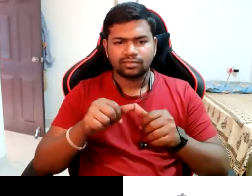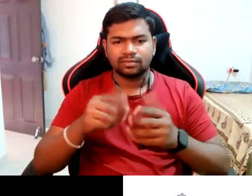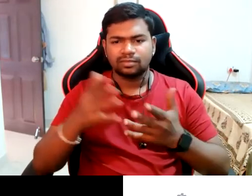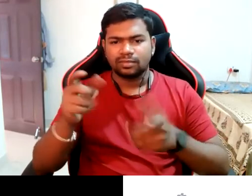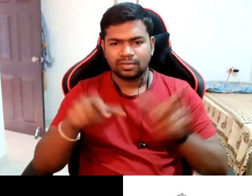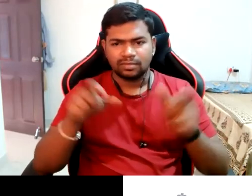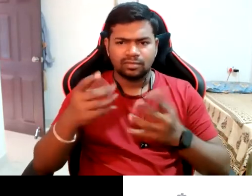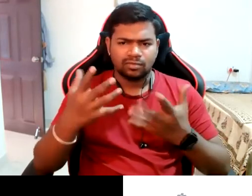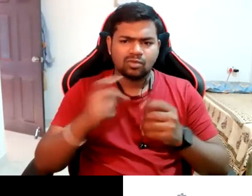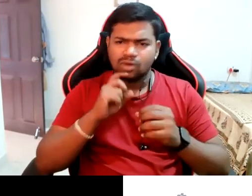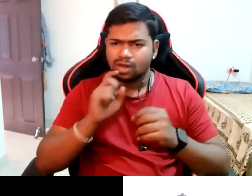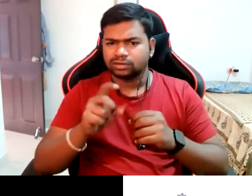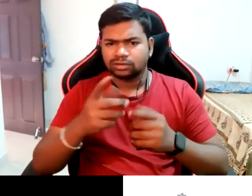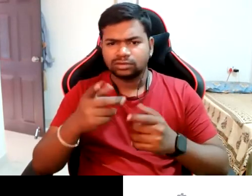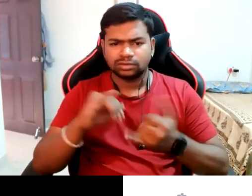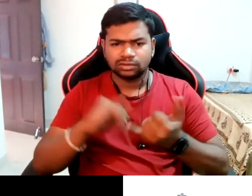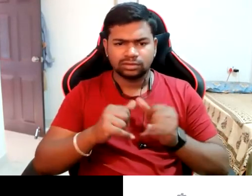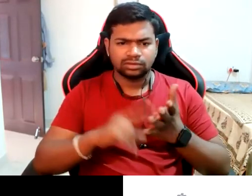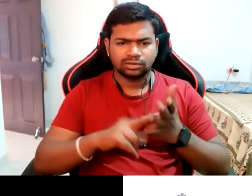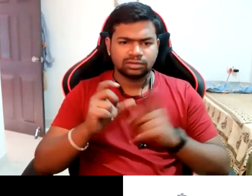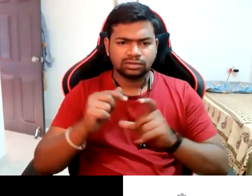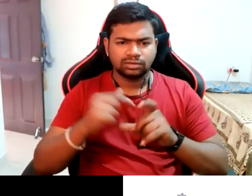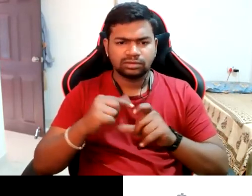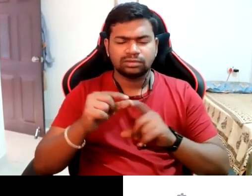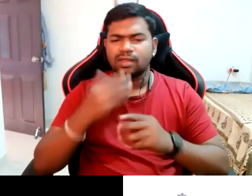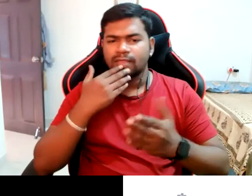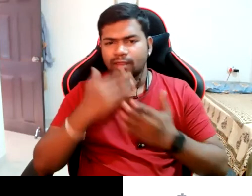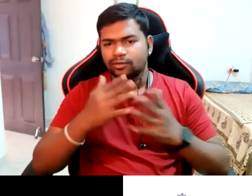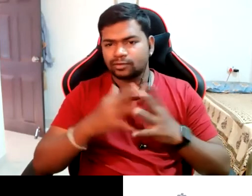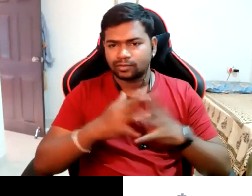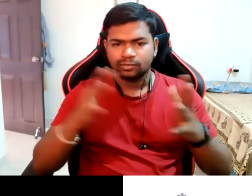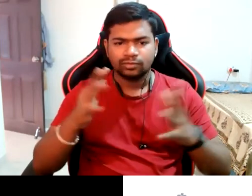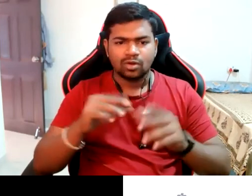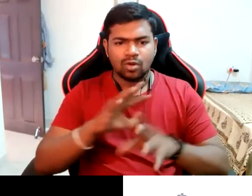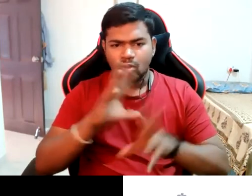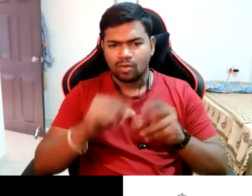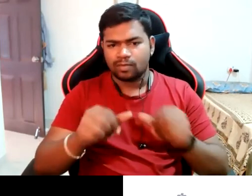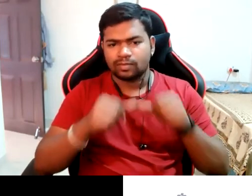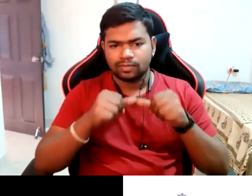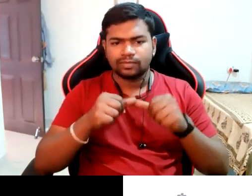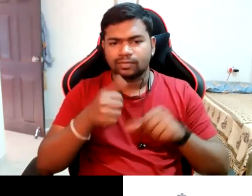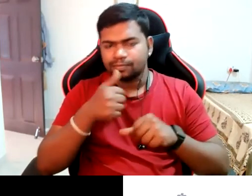I think I've asked a lot of questions to Sandeep and thanks so much Sandeep for answering all my questions